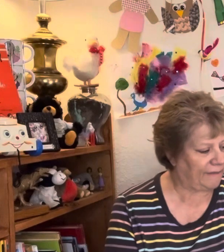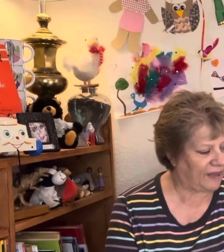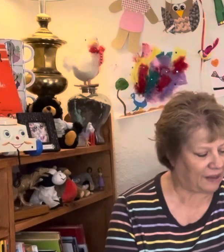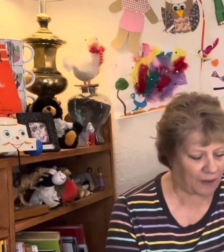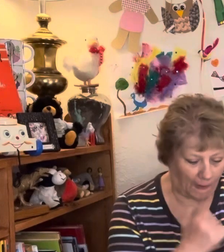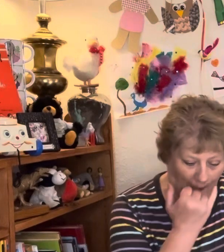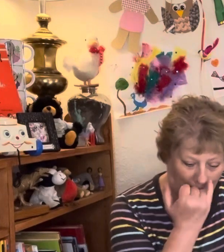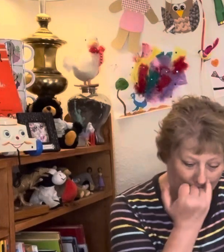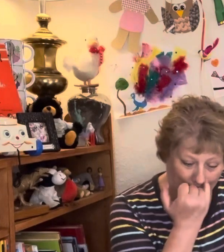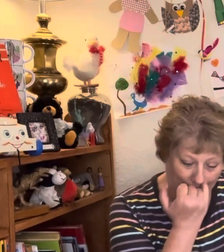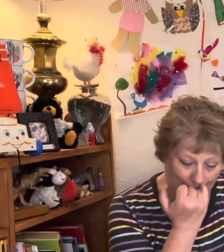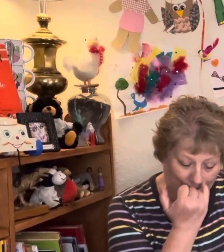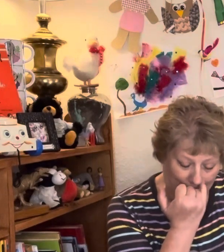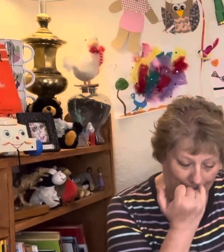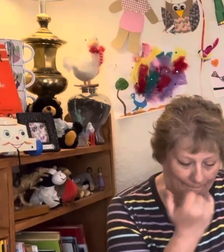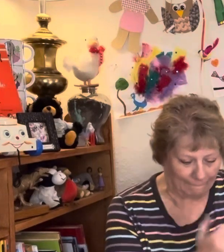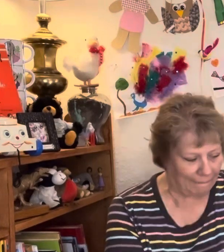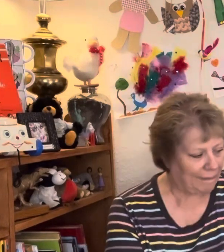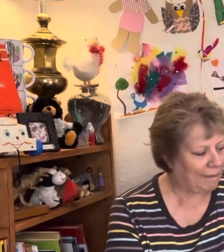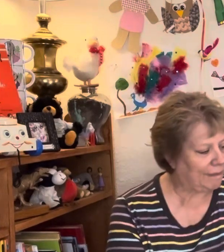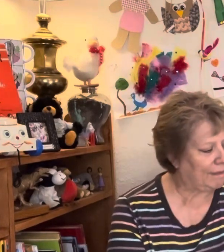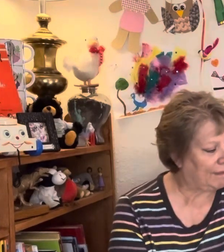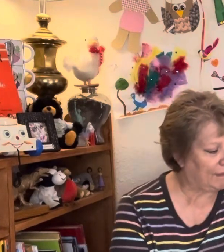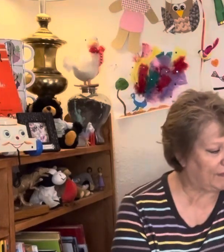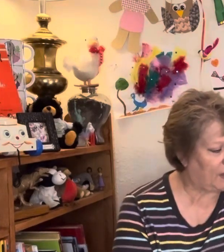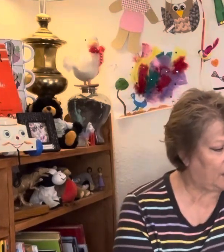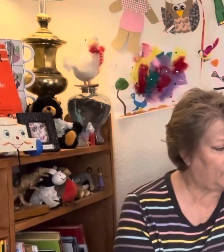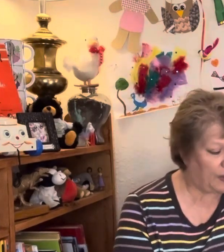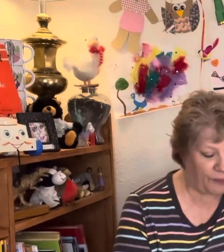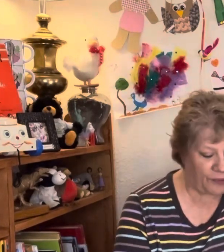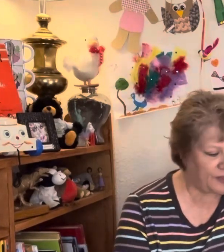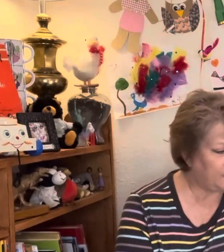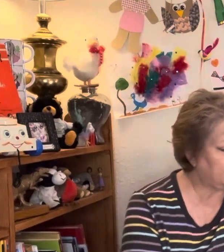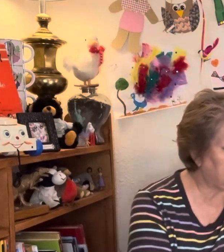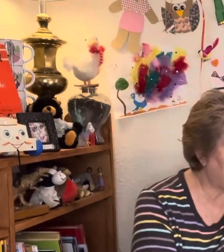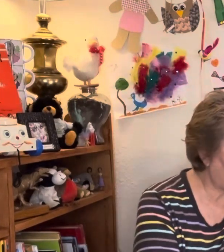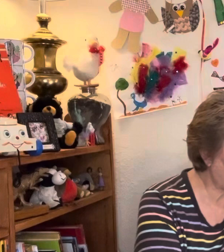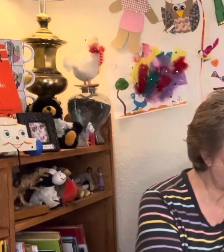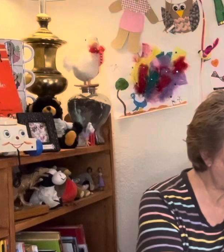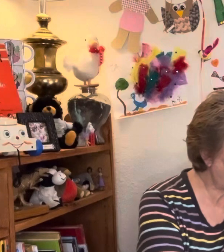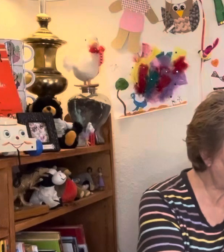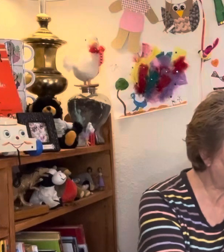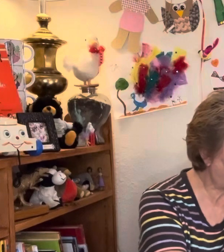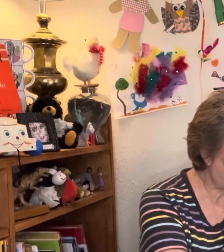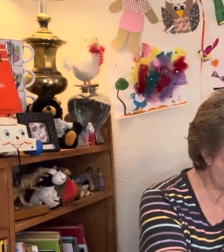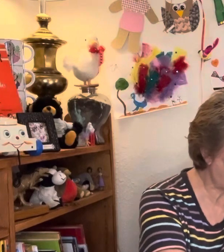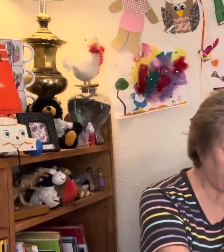So, let's see. Do you want a paint or a paintbrush? BARB: Well, first I just think... I want maybe a pliers